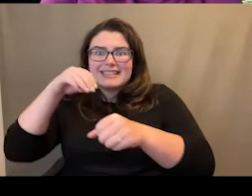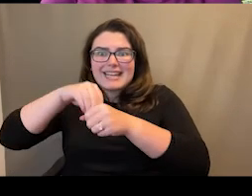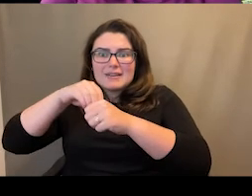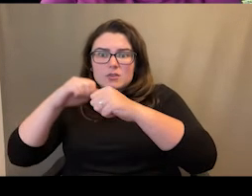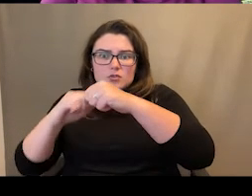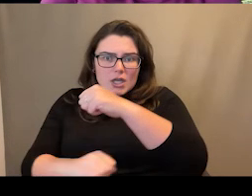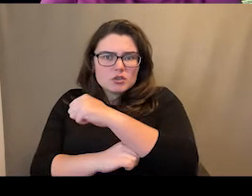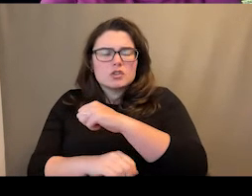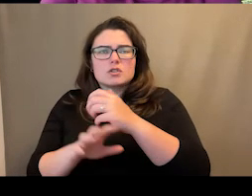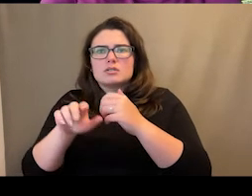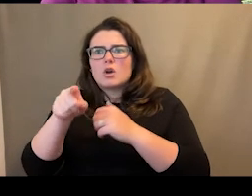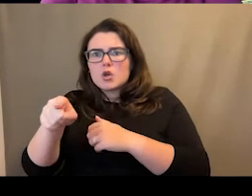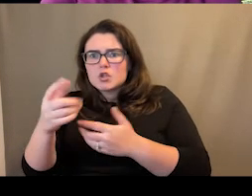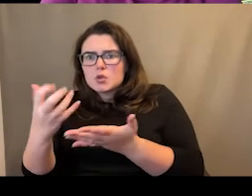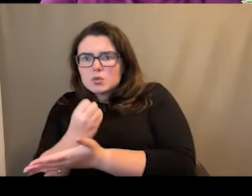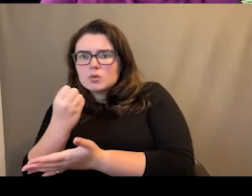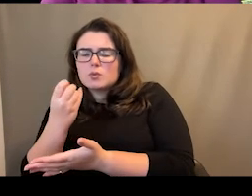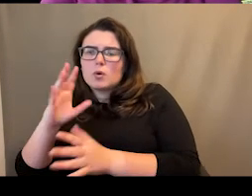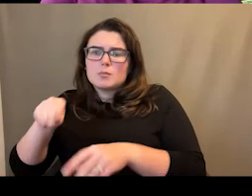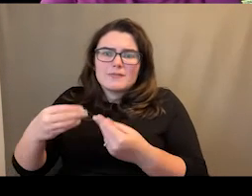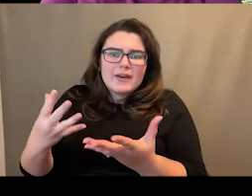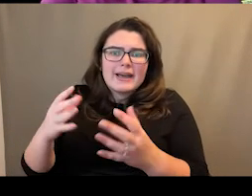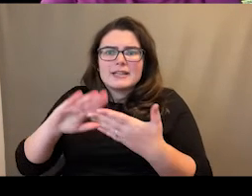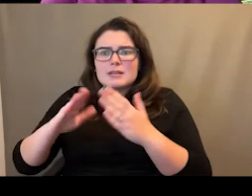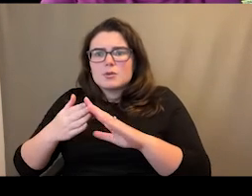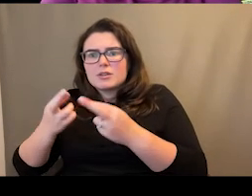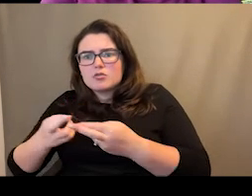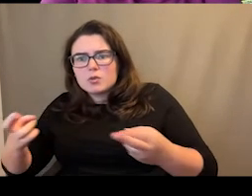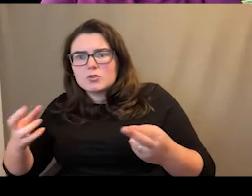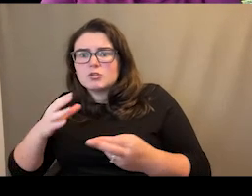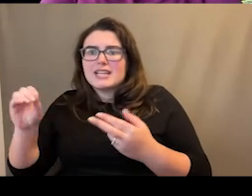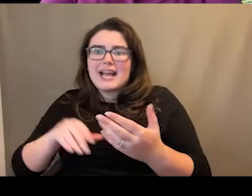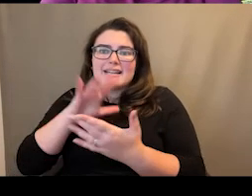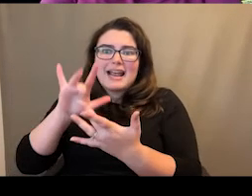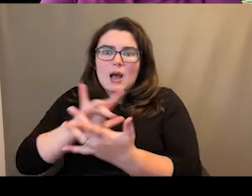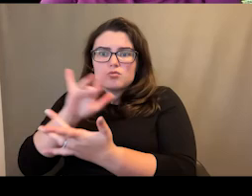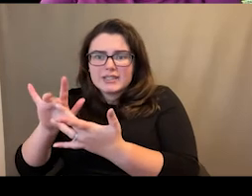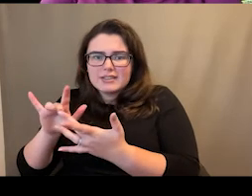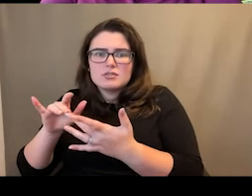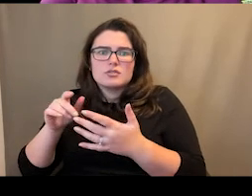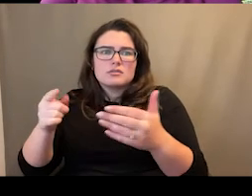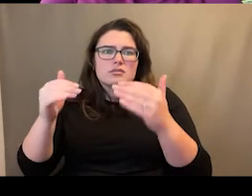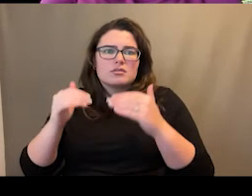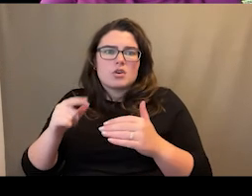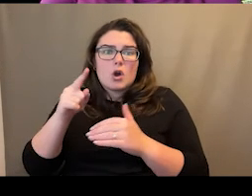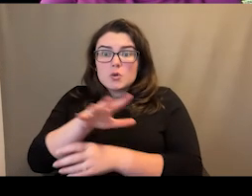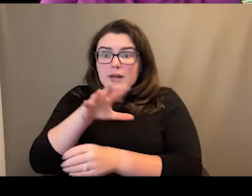Are you utilizing or providing community resources and outreach? Are you including under represented groups?